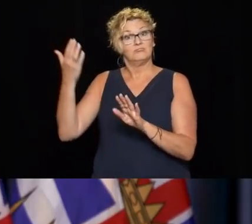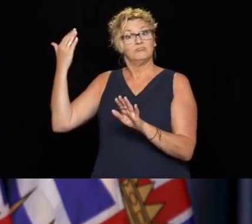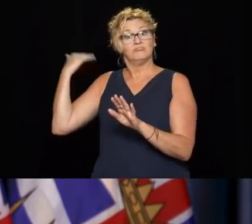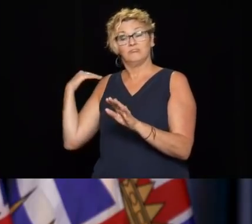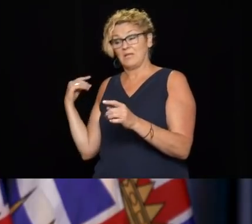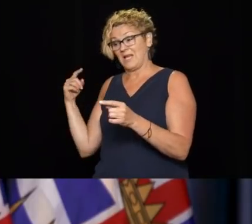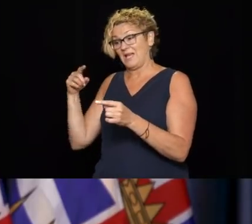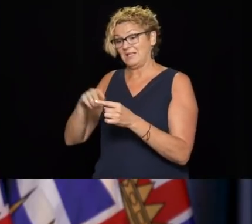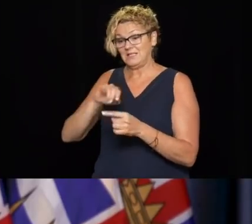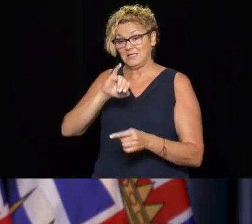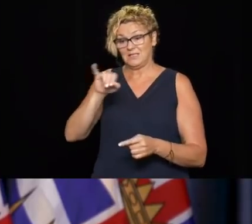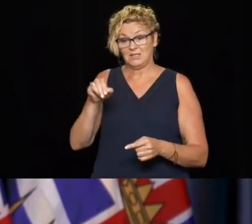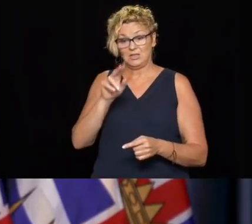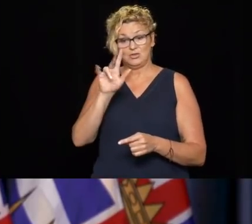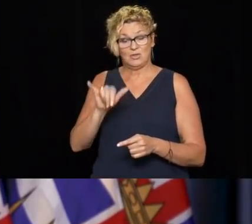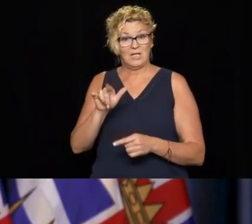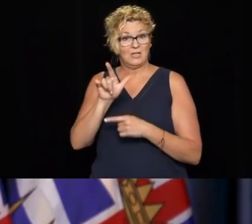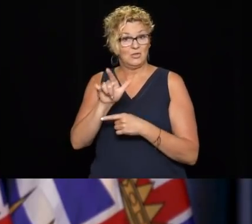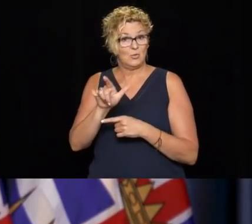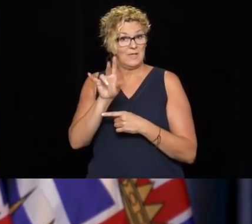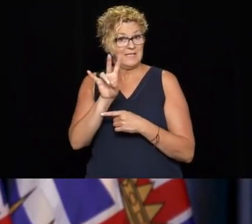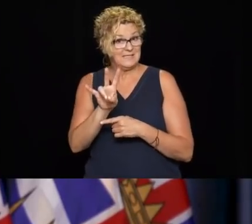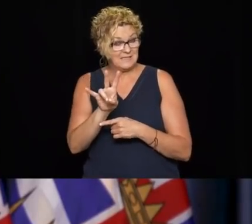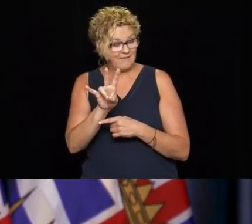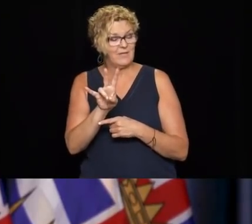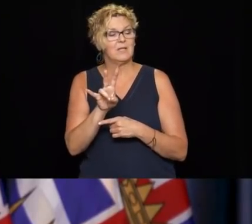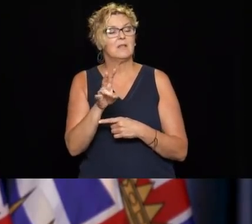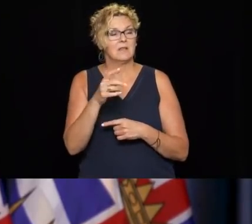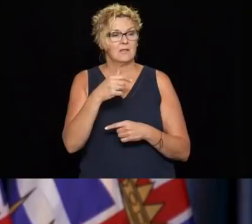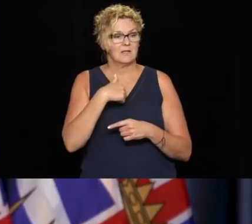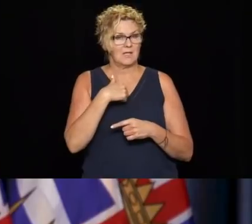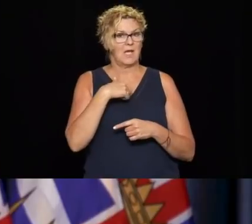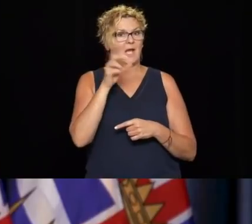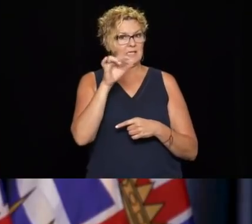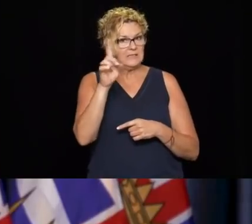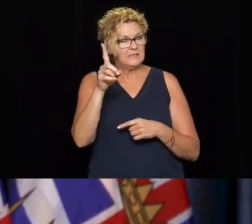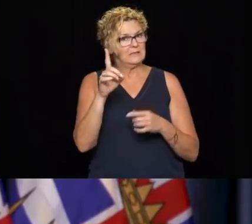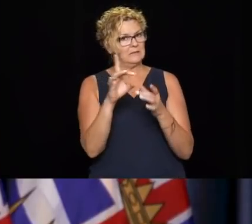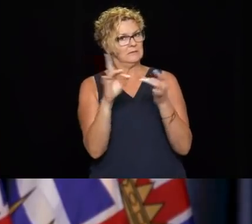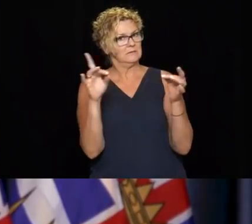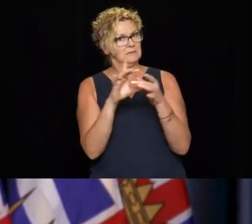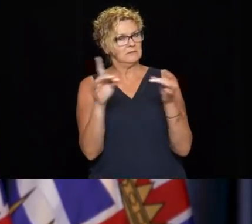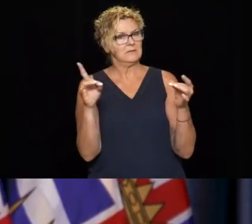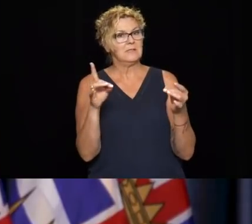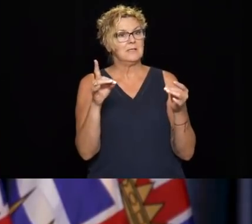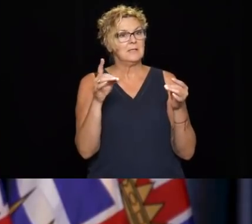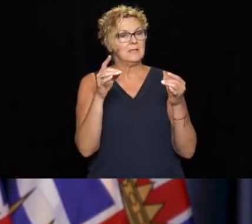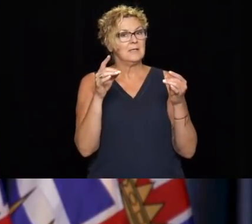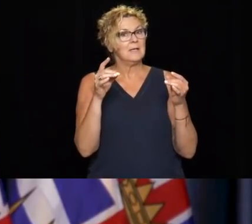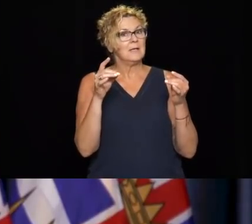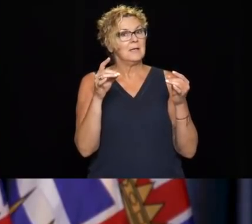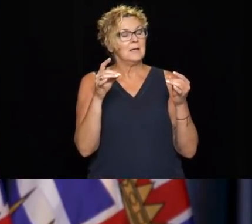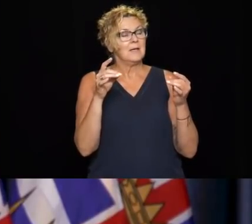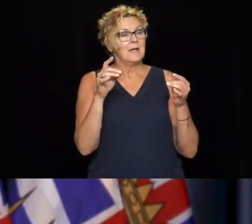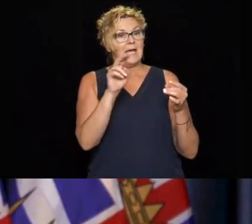we had about 6 million for example and 95 masks that were purchased when I reported on that in detail on utilization